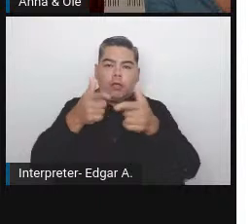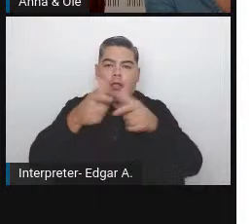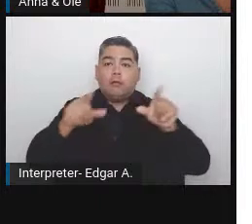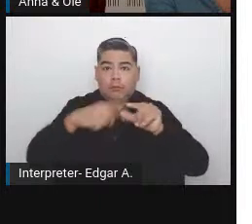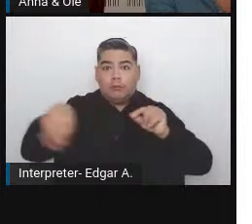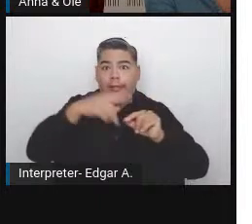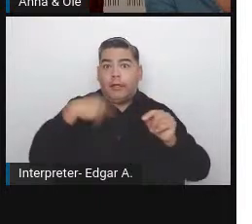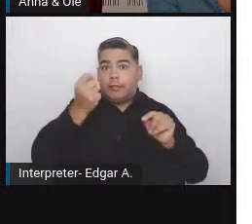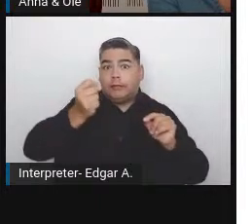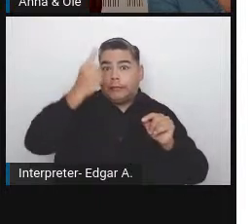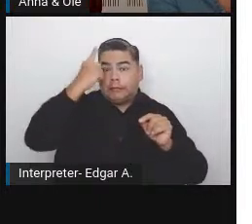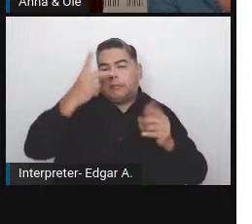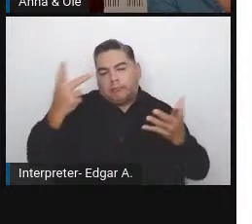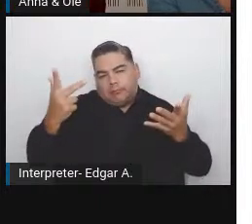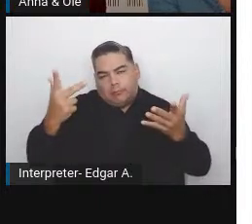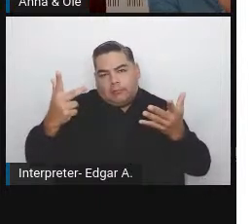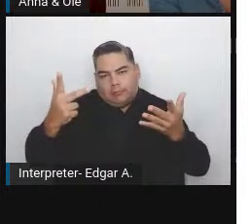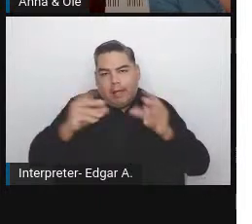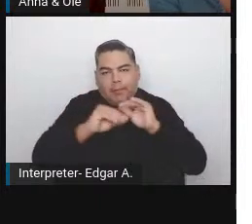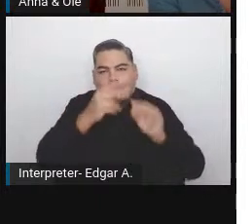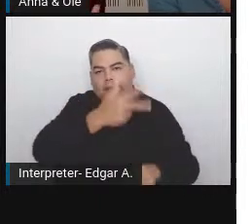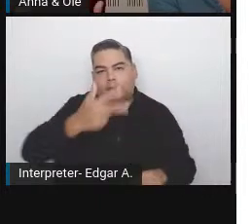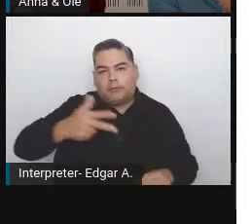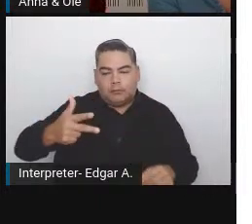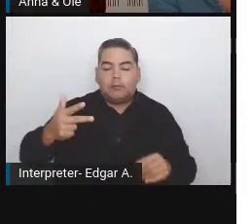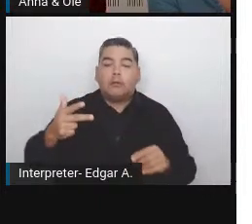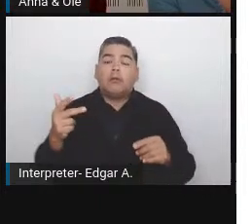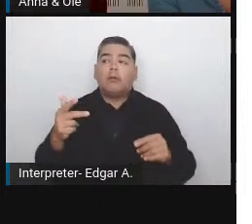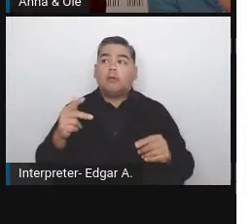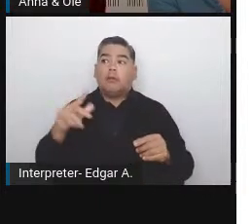key points for us, we had to have are users present the content